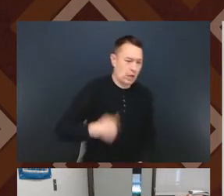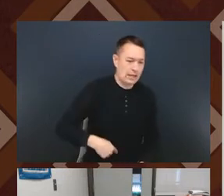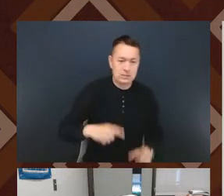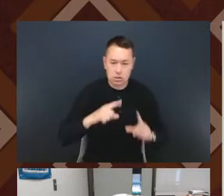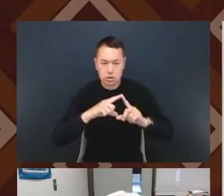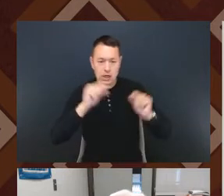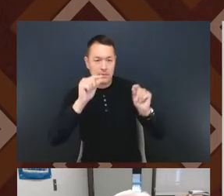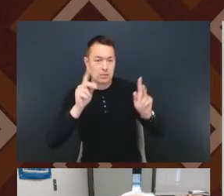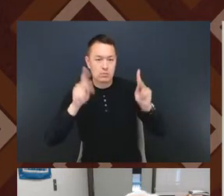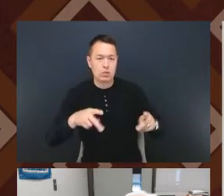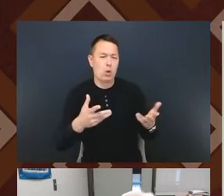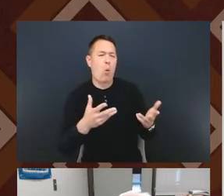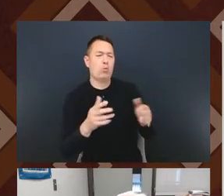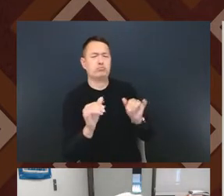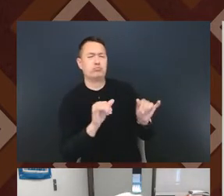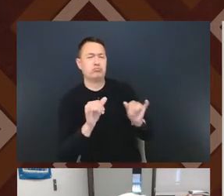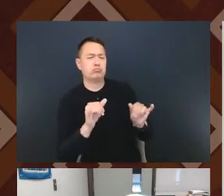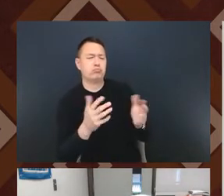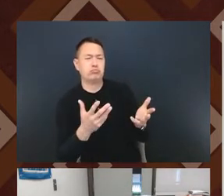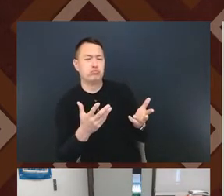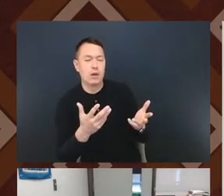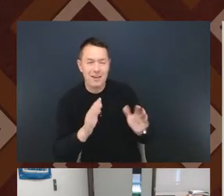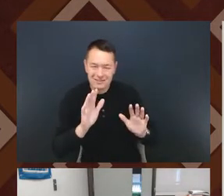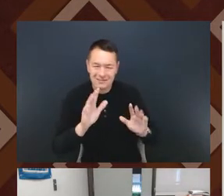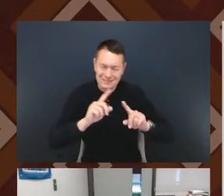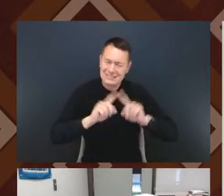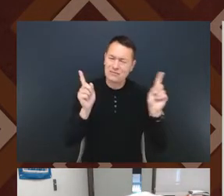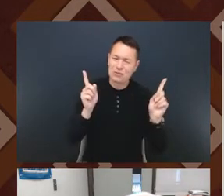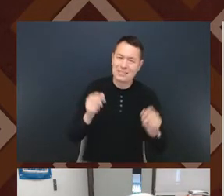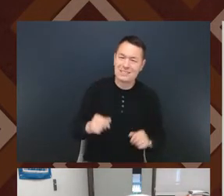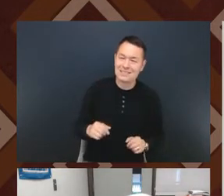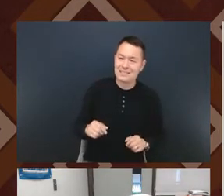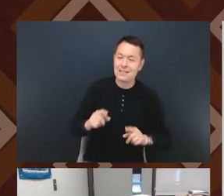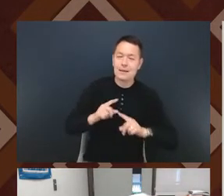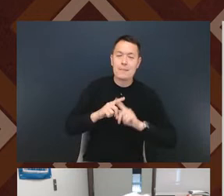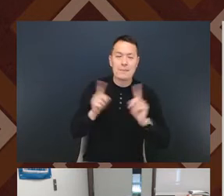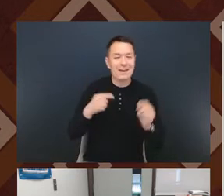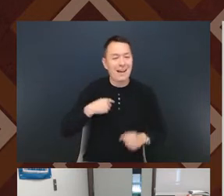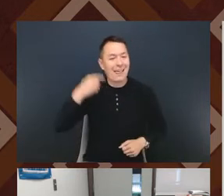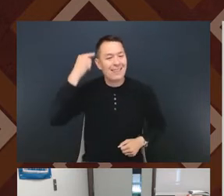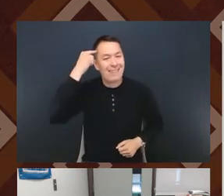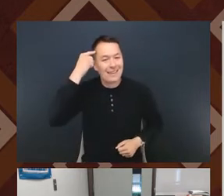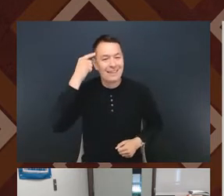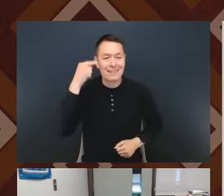Right. So but but yes, I mean, I definitely think, you know, he played a big role.